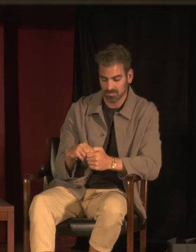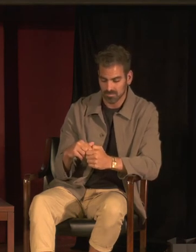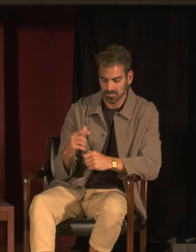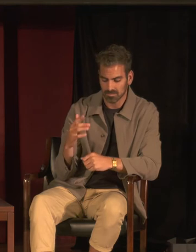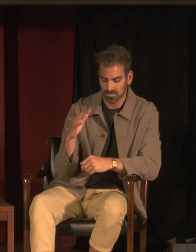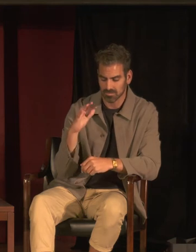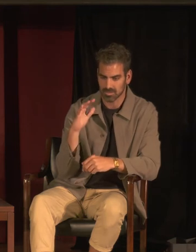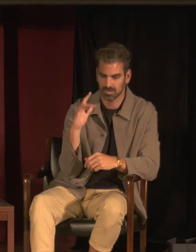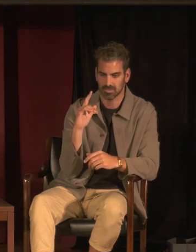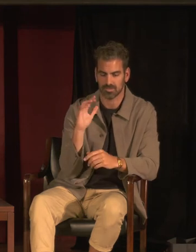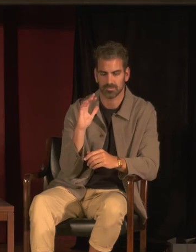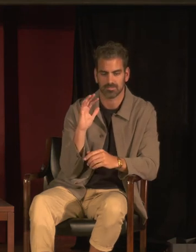and then sort of proliferate from there?